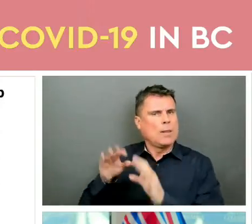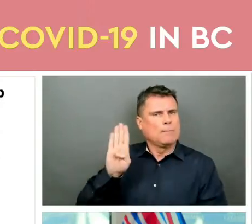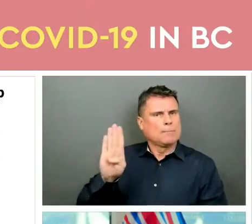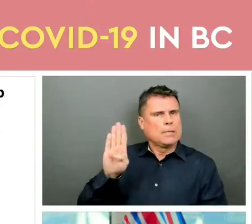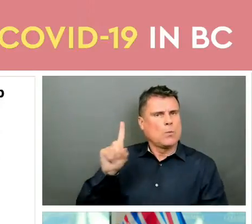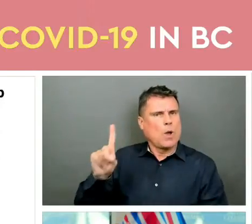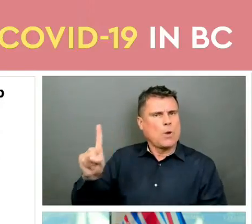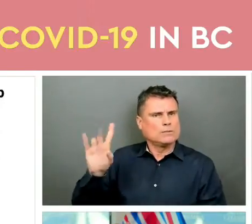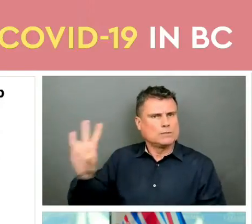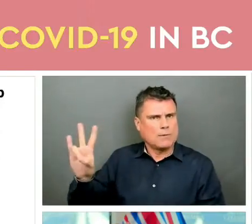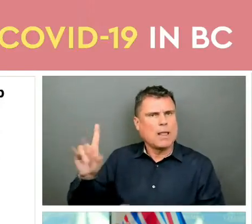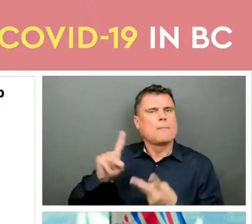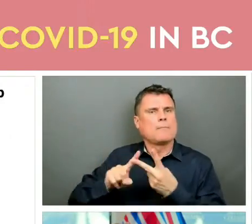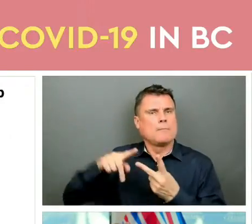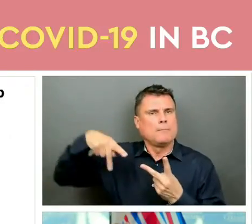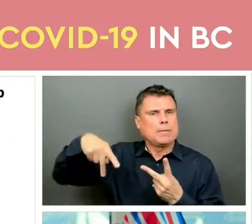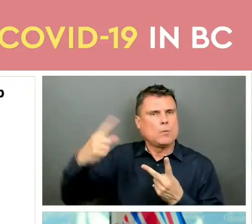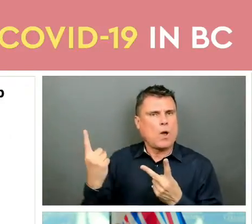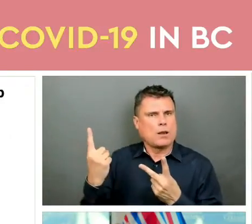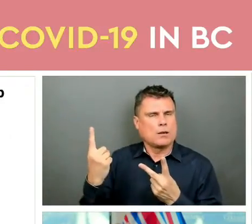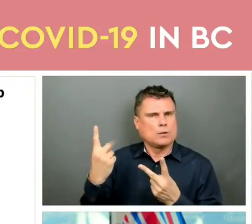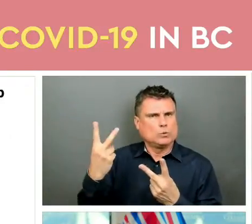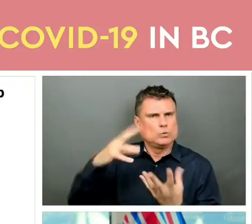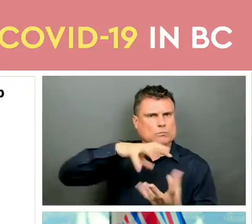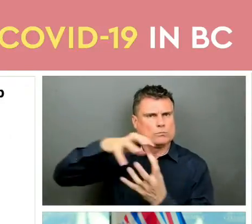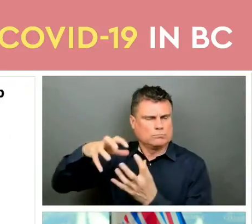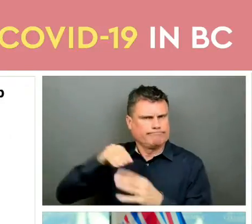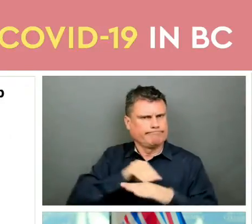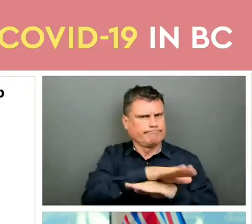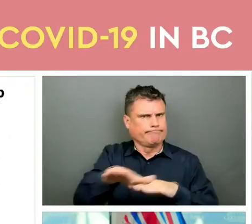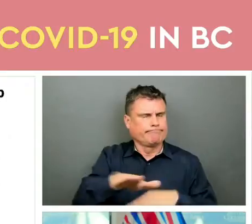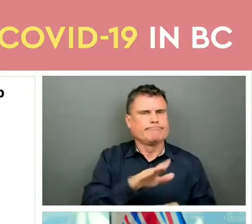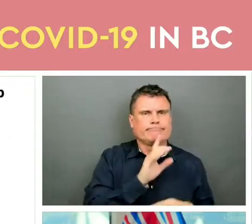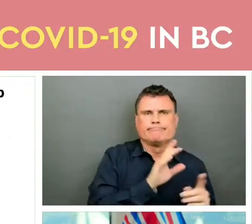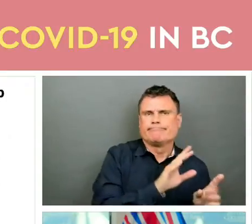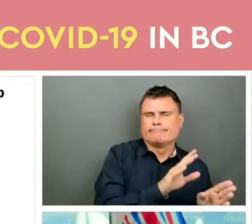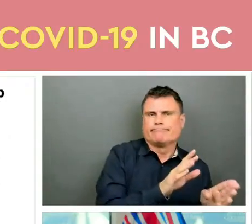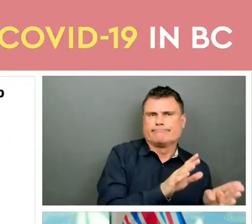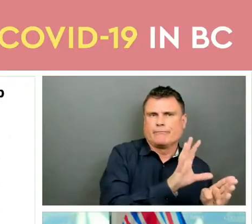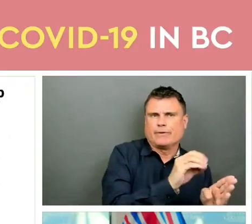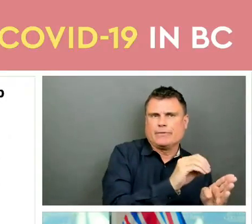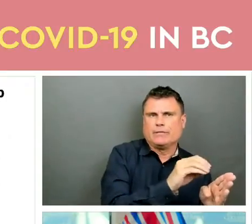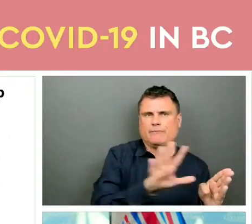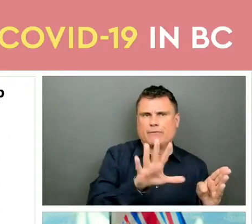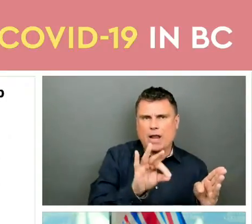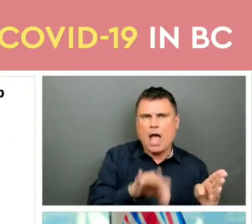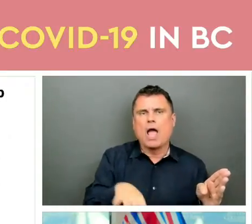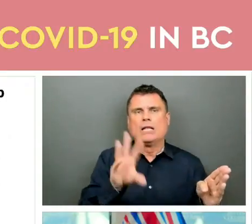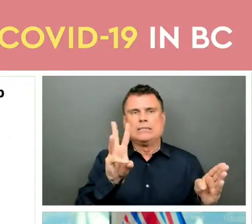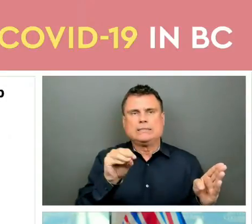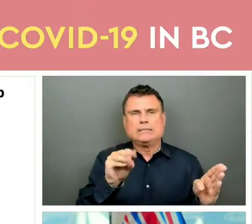The challenge with the P 1 and that's reflected in the very wide confidence intervals, is we're talking about very